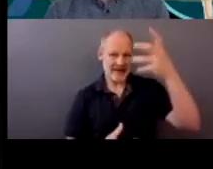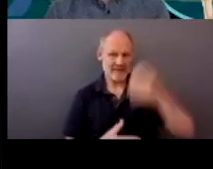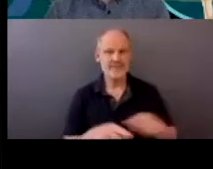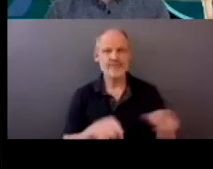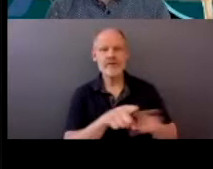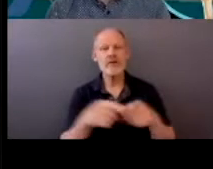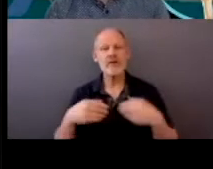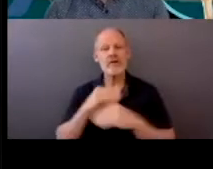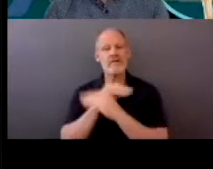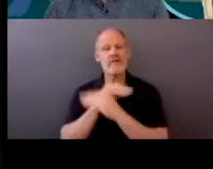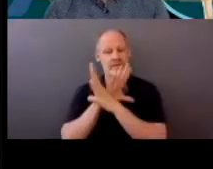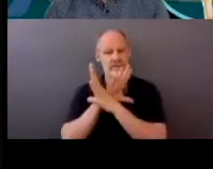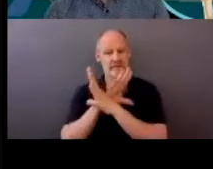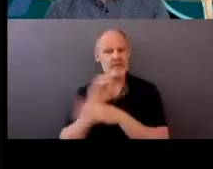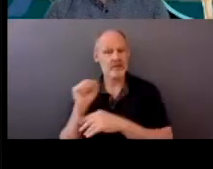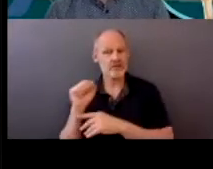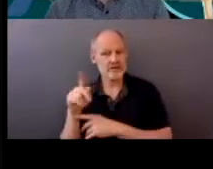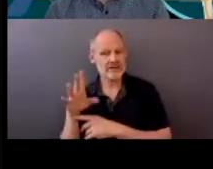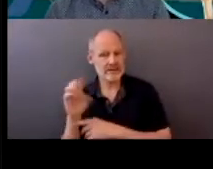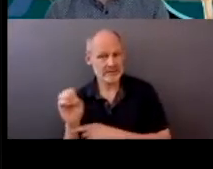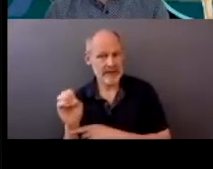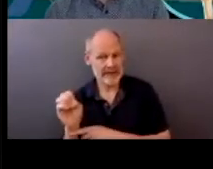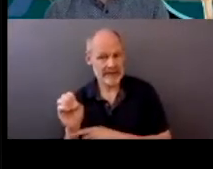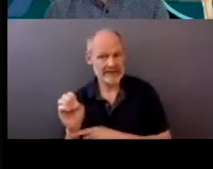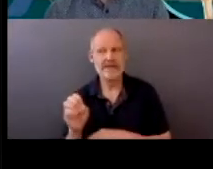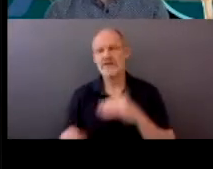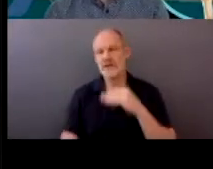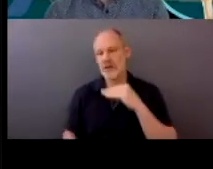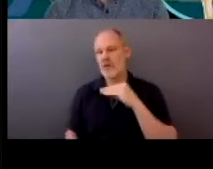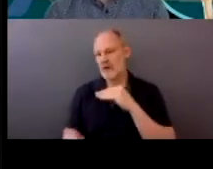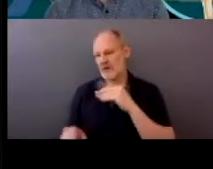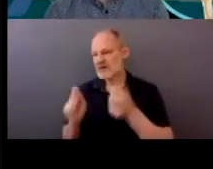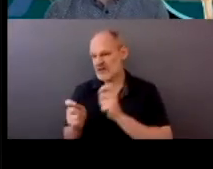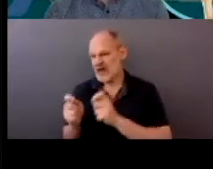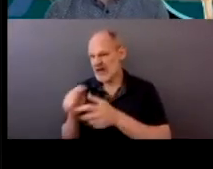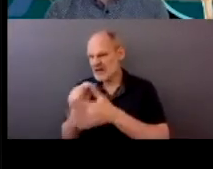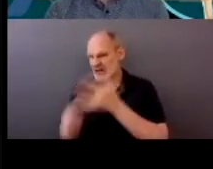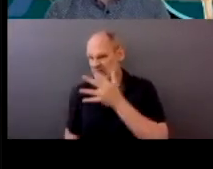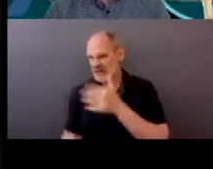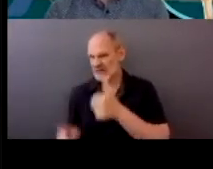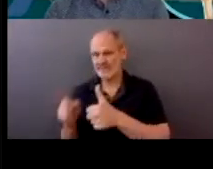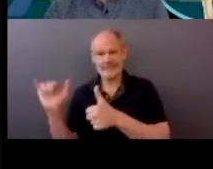have been mentioned but live captioning is a great tool that we've been able to utilize